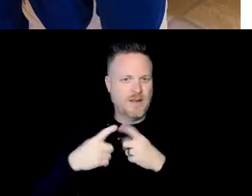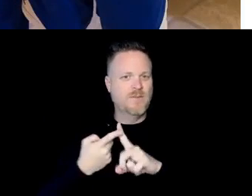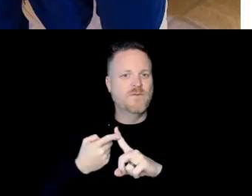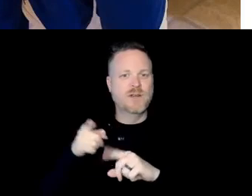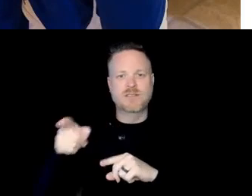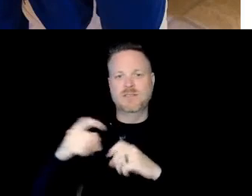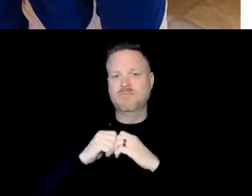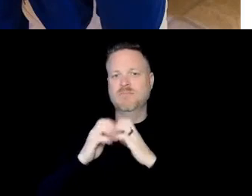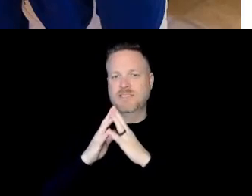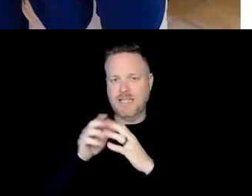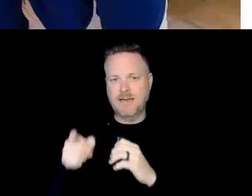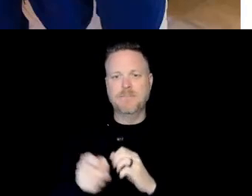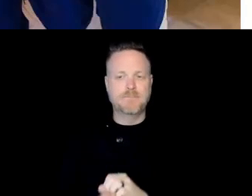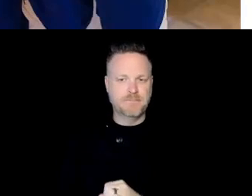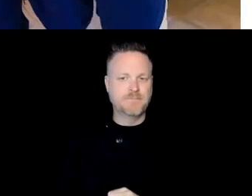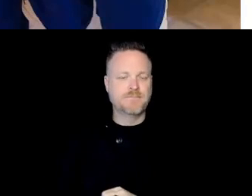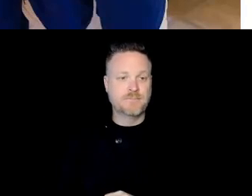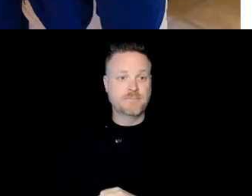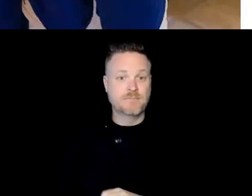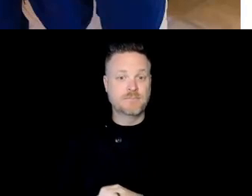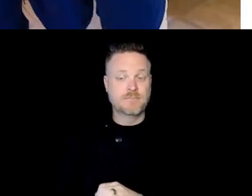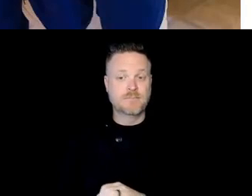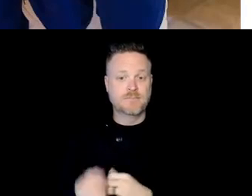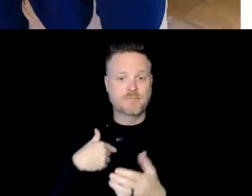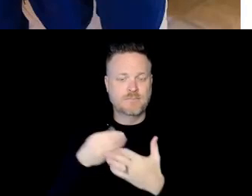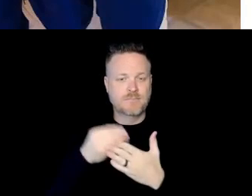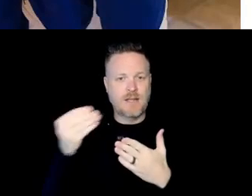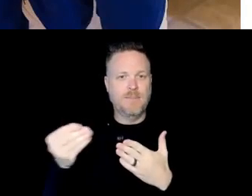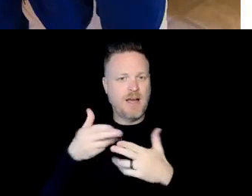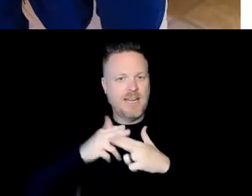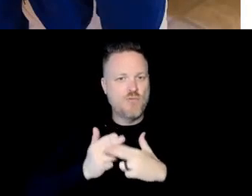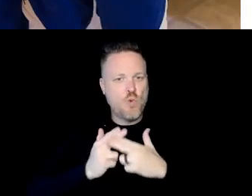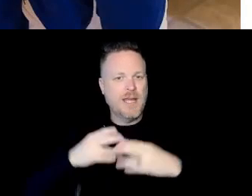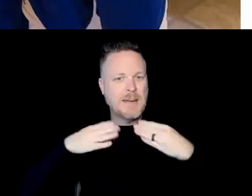did set up a go fund me. I bought him weighted blankets. I bought him